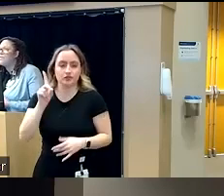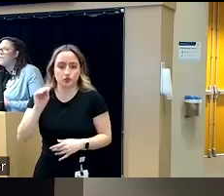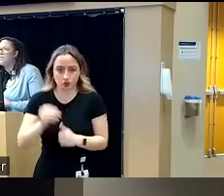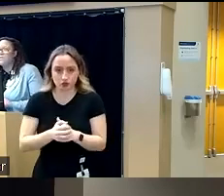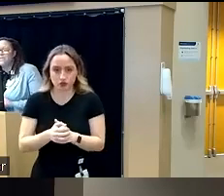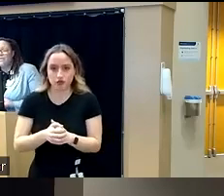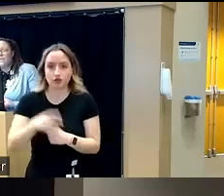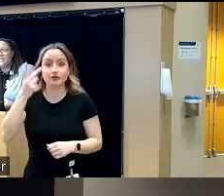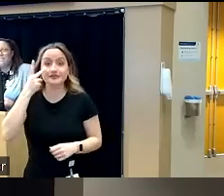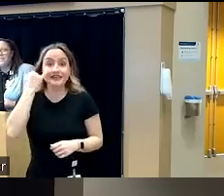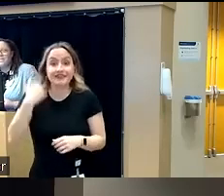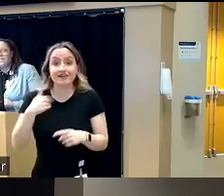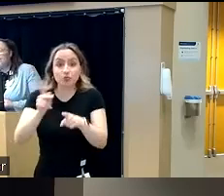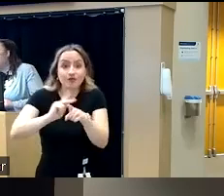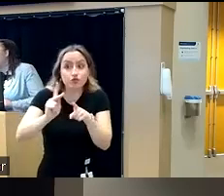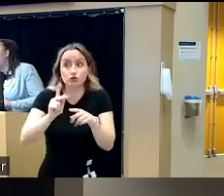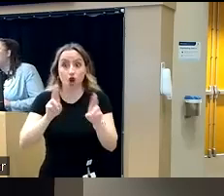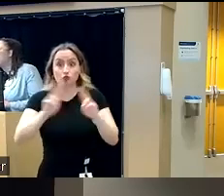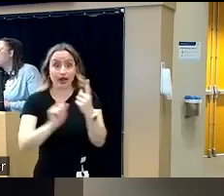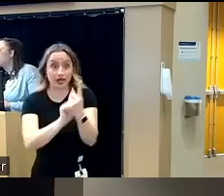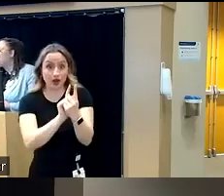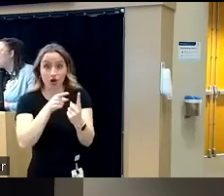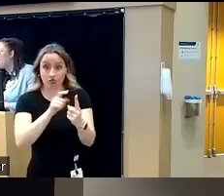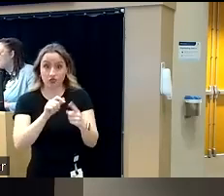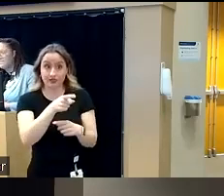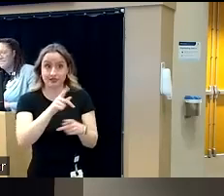or not the professionals that are ready to meet them are trained to address both of their needs